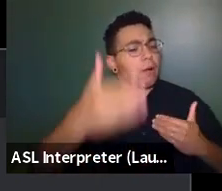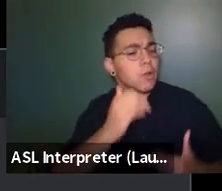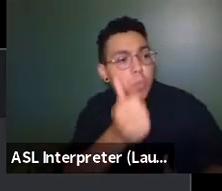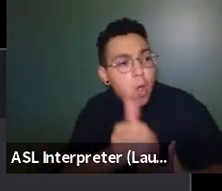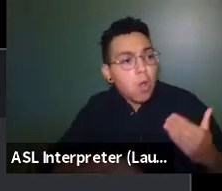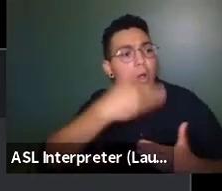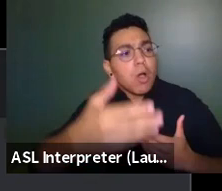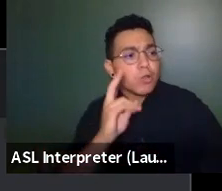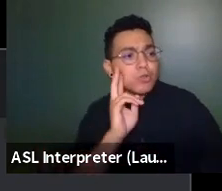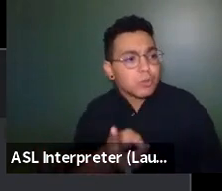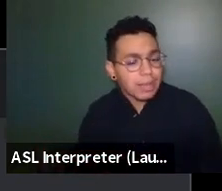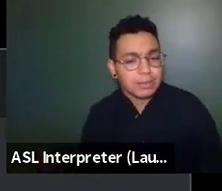ESD 112 - Katherine Livick: Yeah. We can go here.